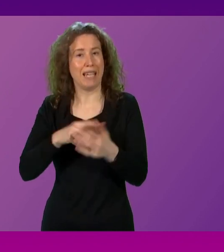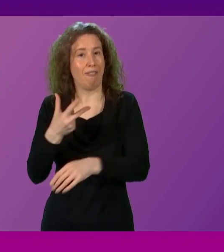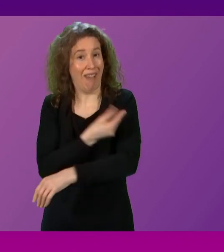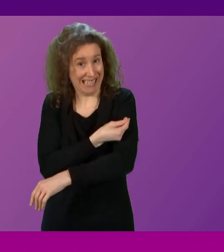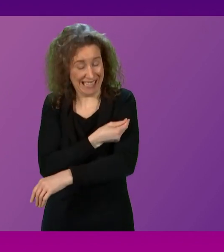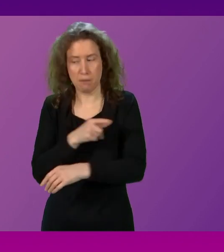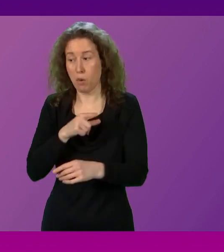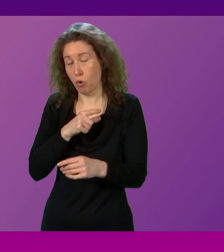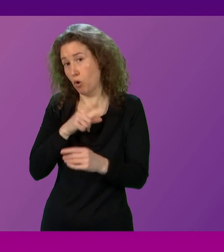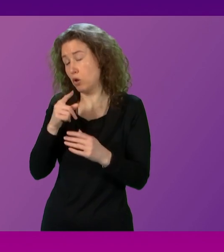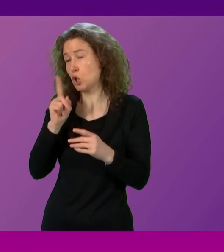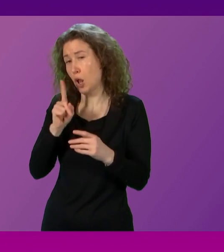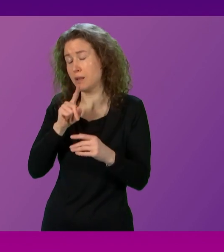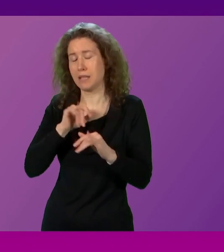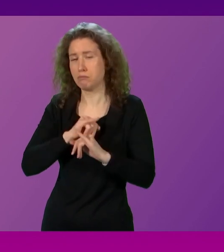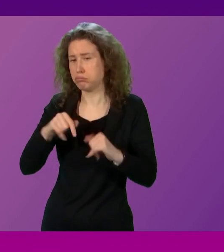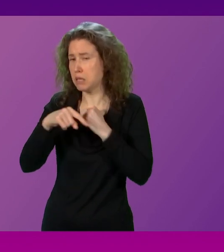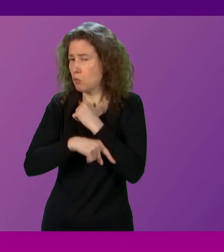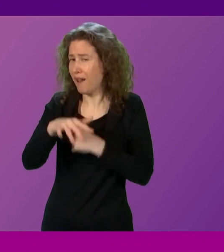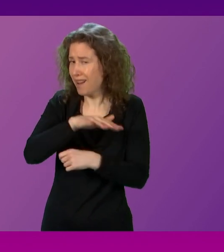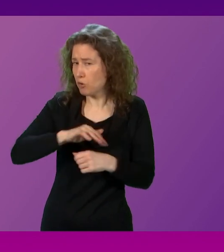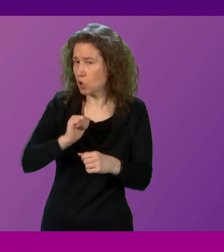that girls in the most deprived areas of Scotland are missing out.